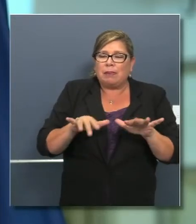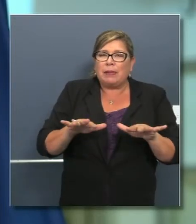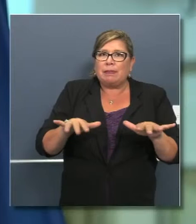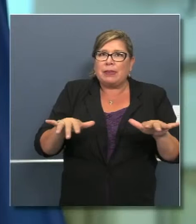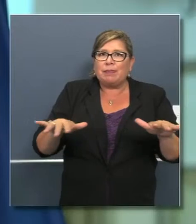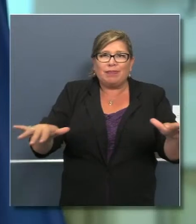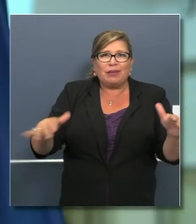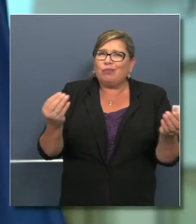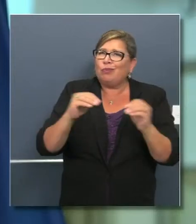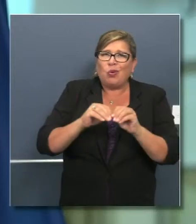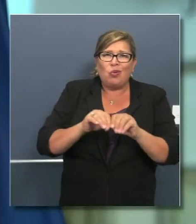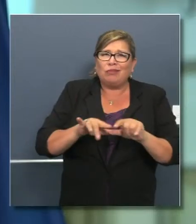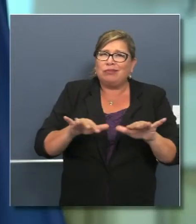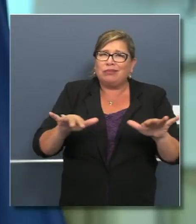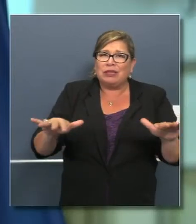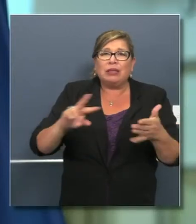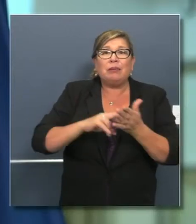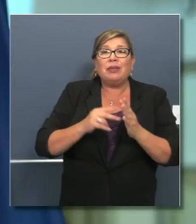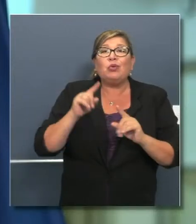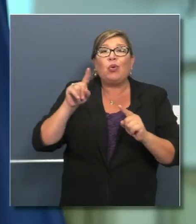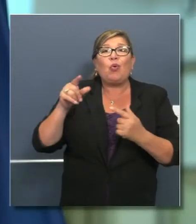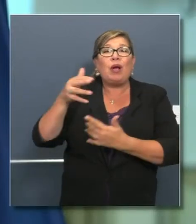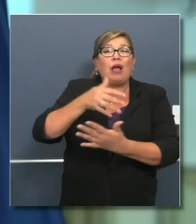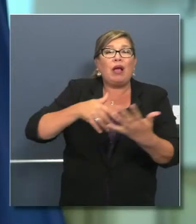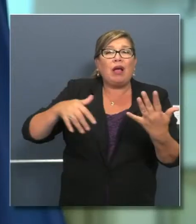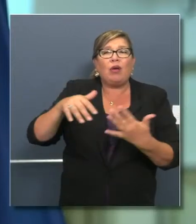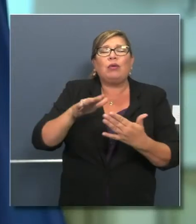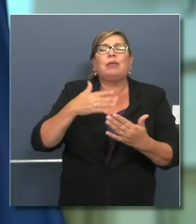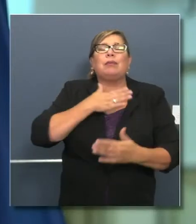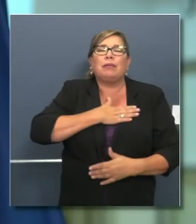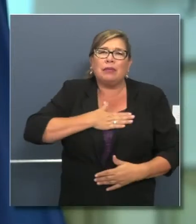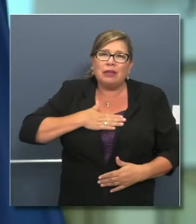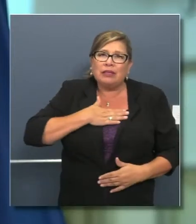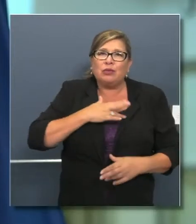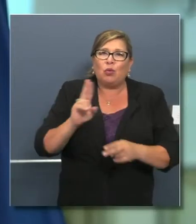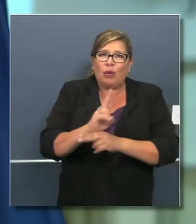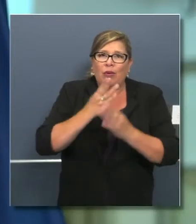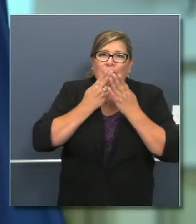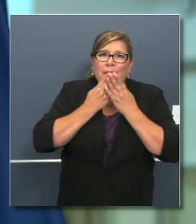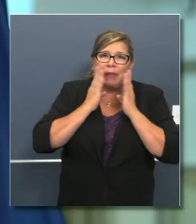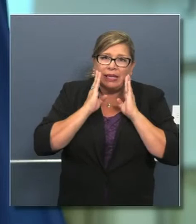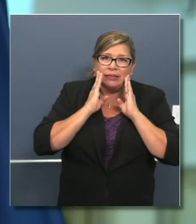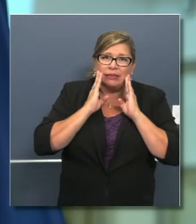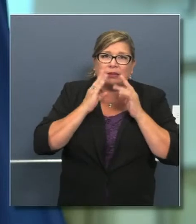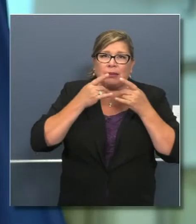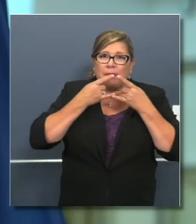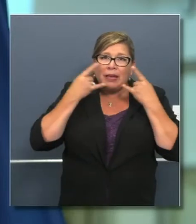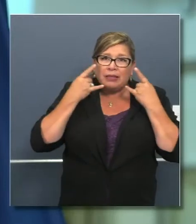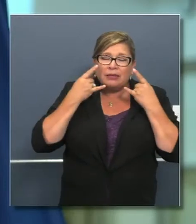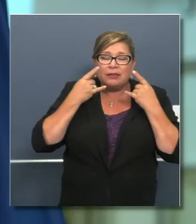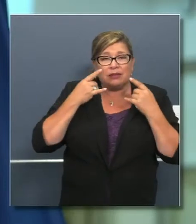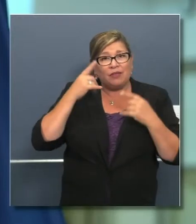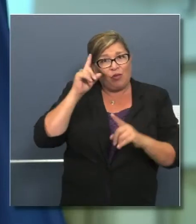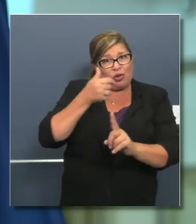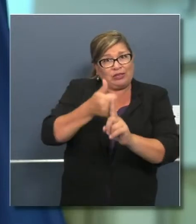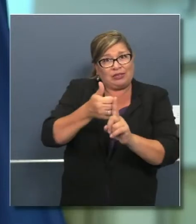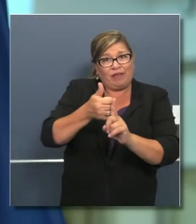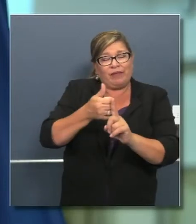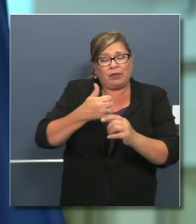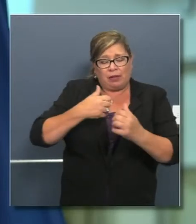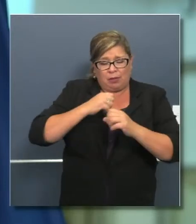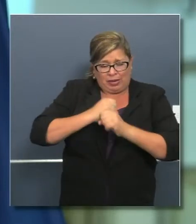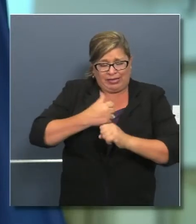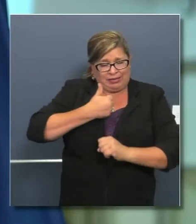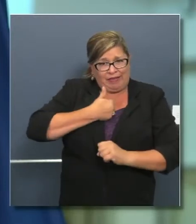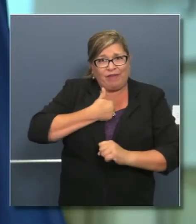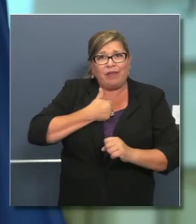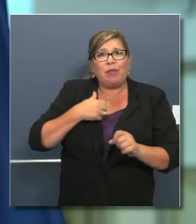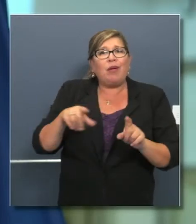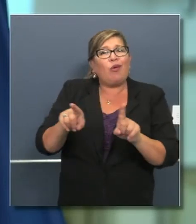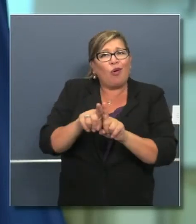and about wear a mask please do so not only for yourself but for others be responsible and all of